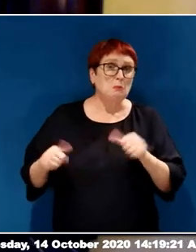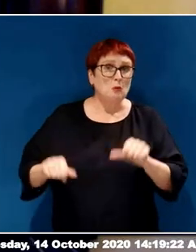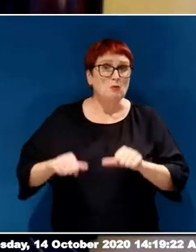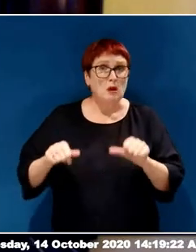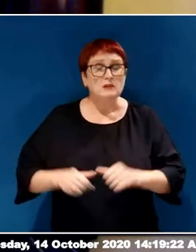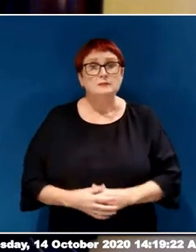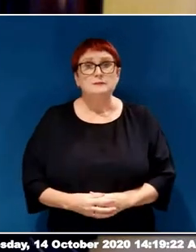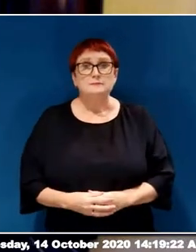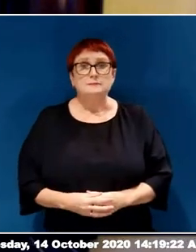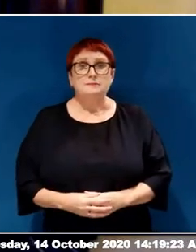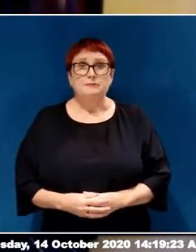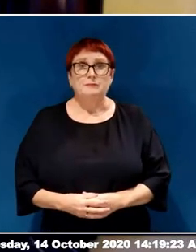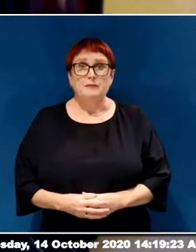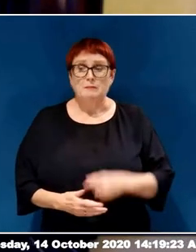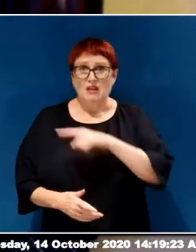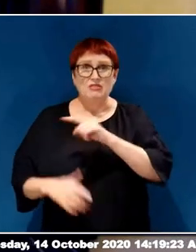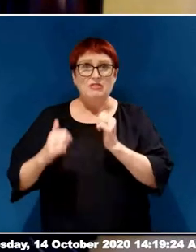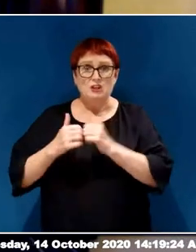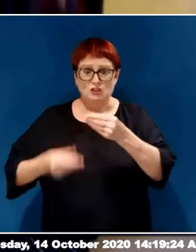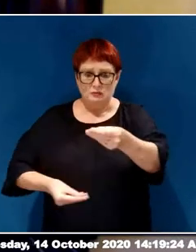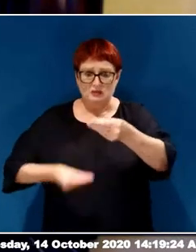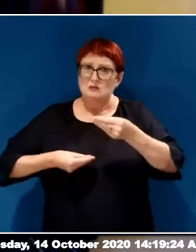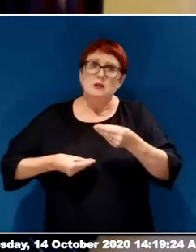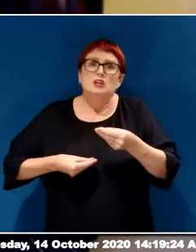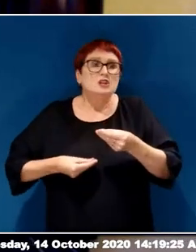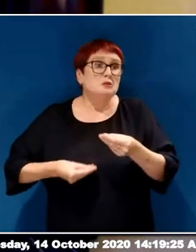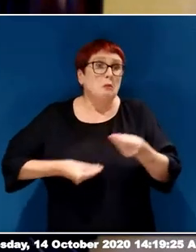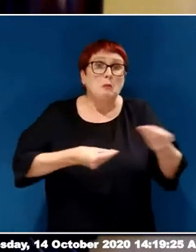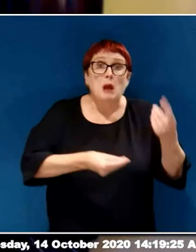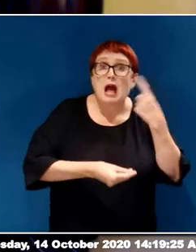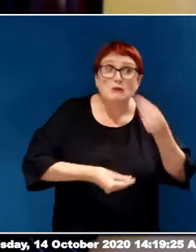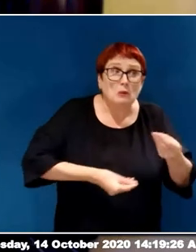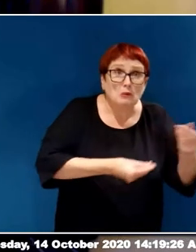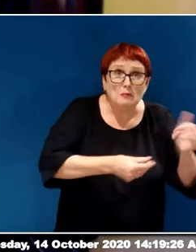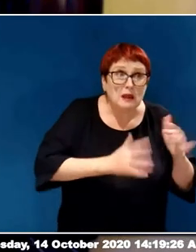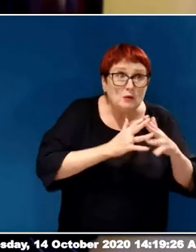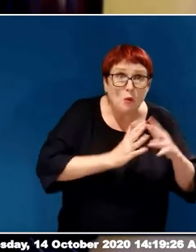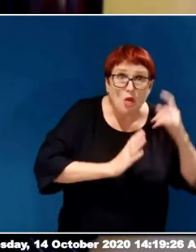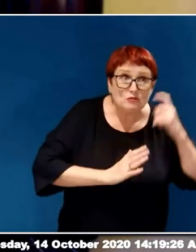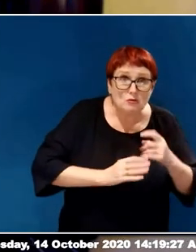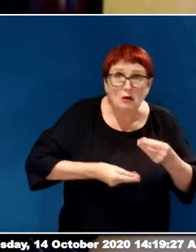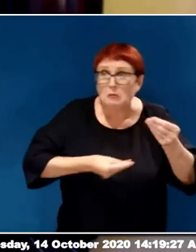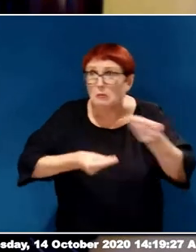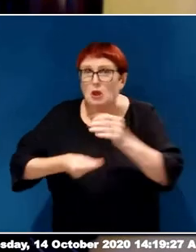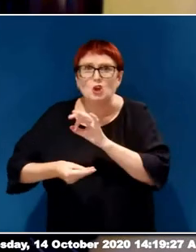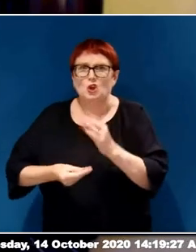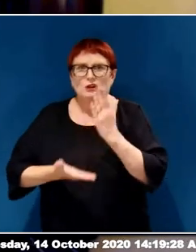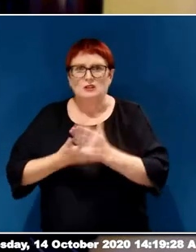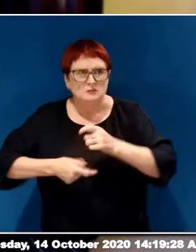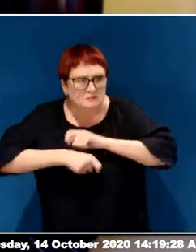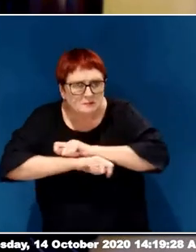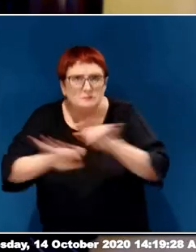it's helpful, we recommend them", but I would suggest every course needs to teach them explicitly.